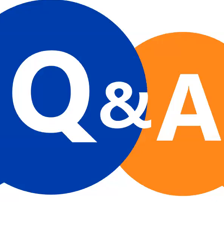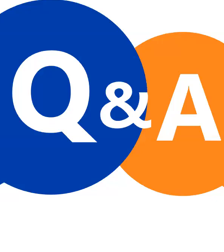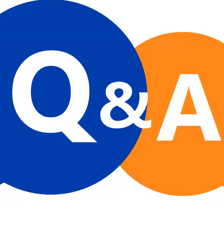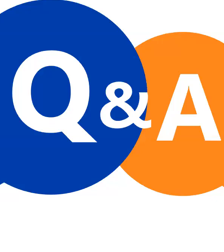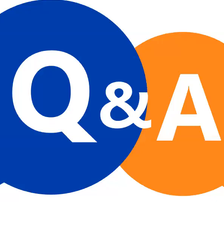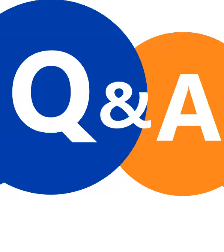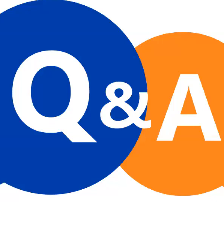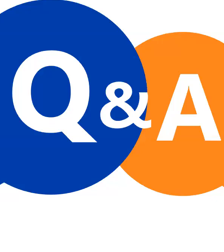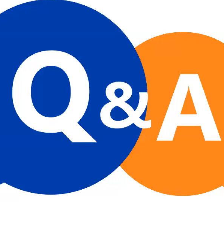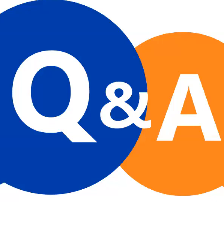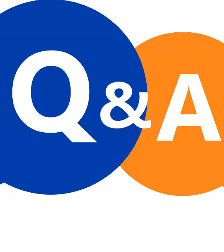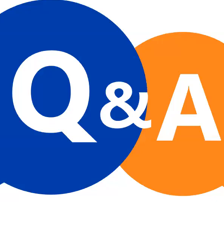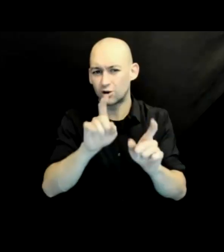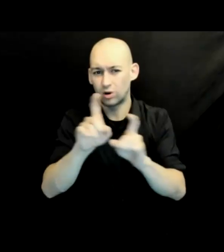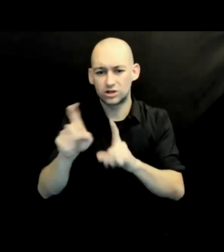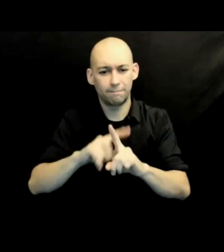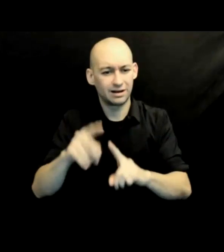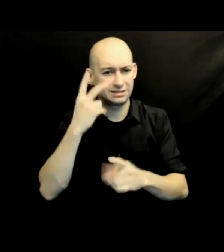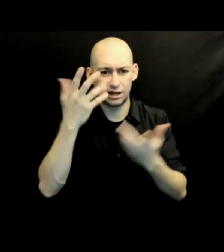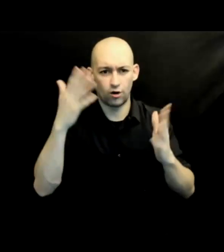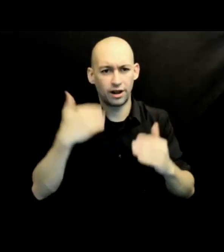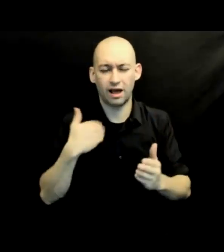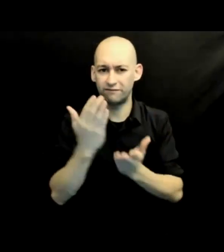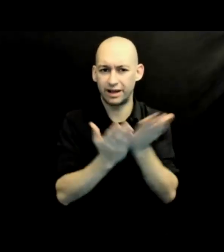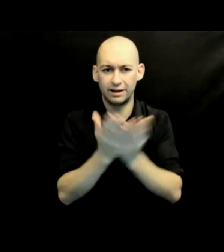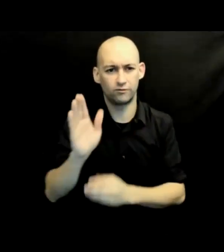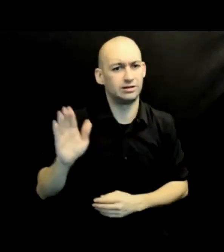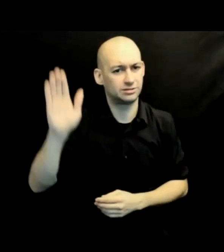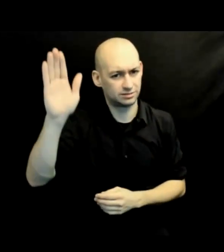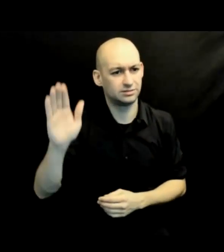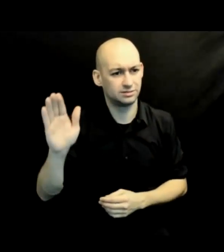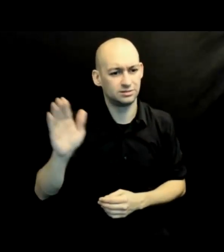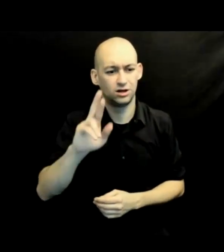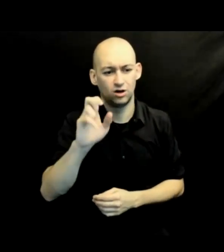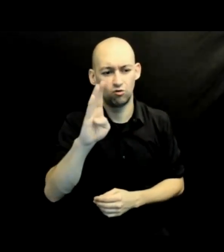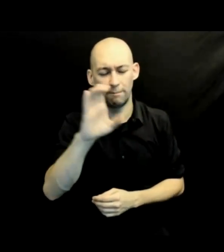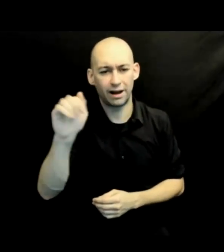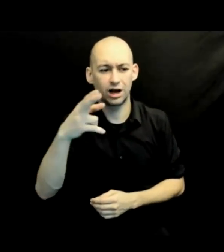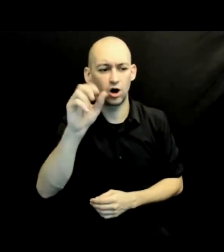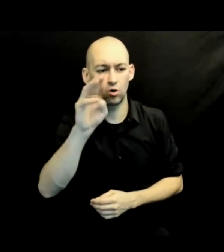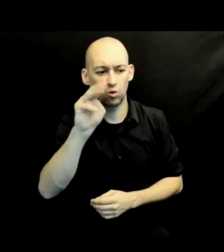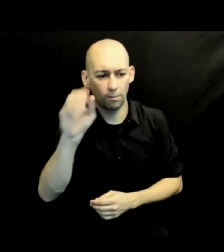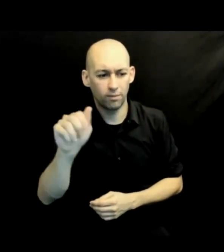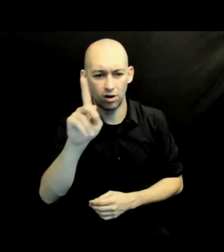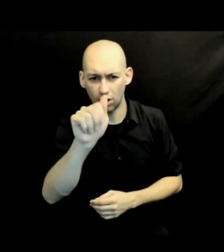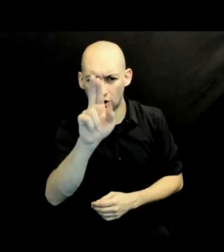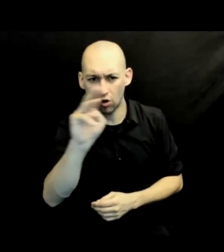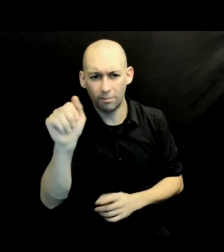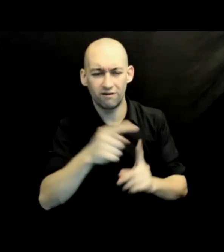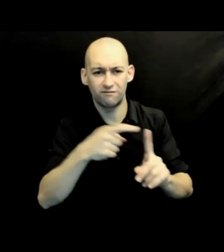I see we have hands some hands raised already. So Rebecca Kauma from LA County we’ll unmute your mic